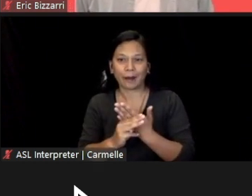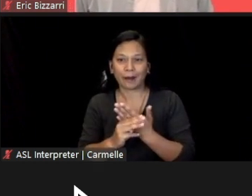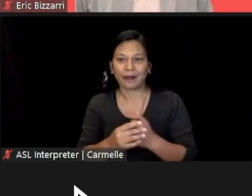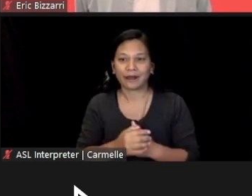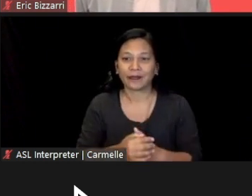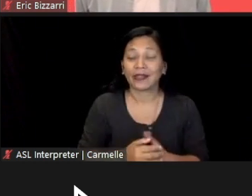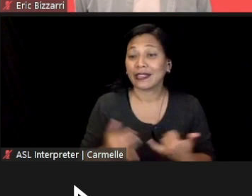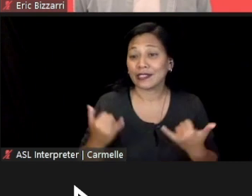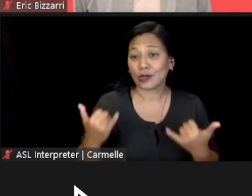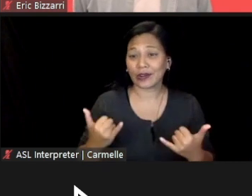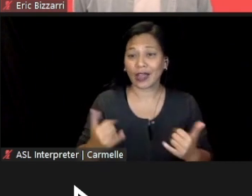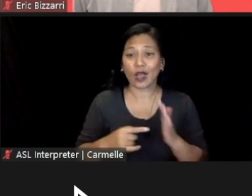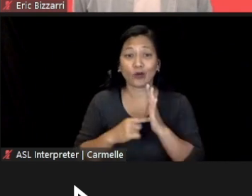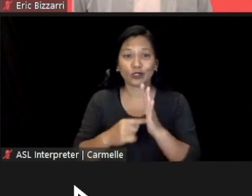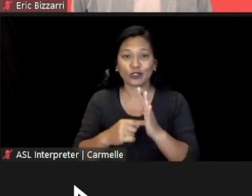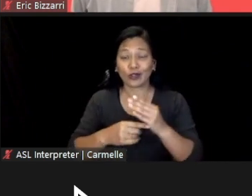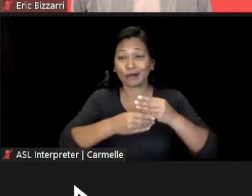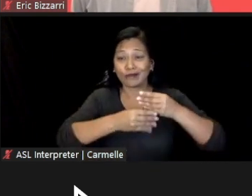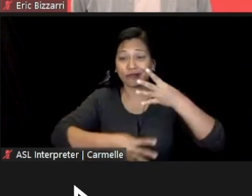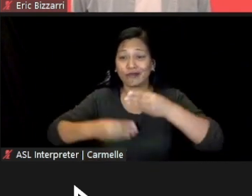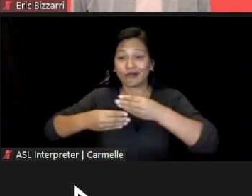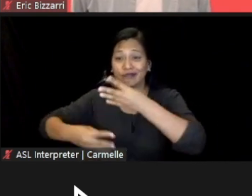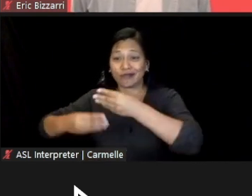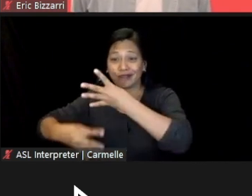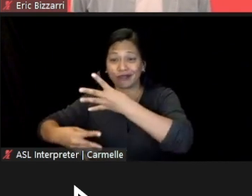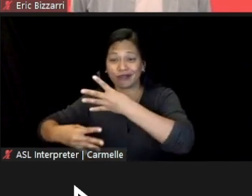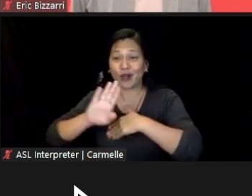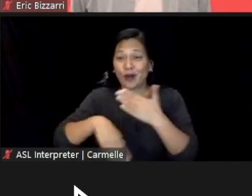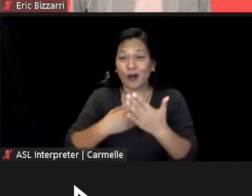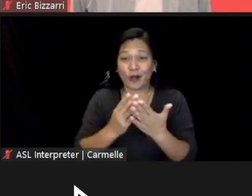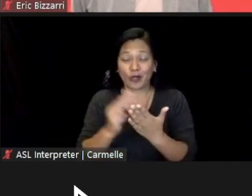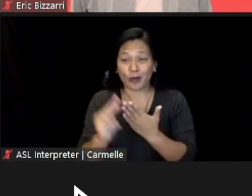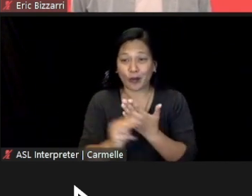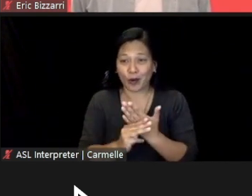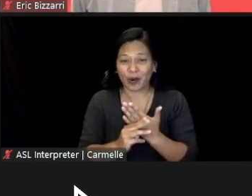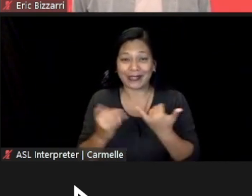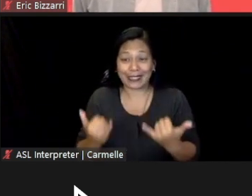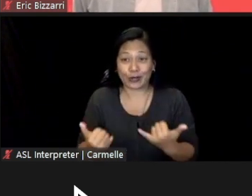And so I'm going to show you all the various programs that the CMF currently has.